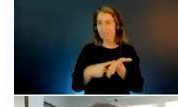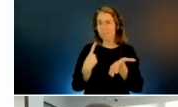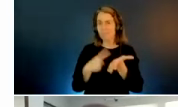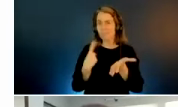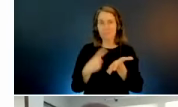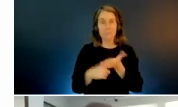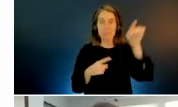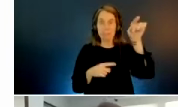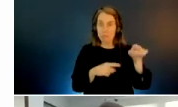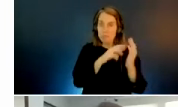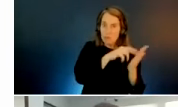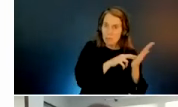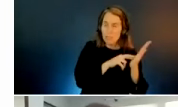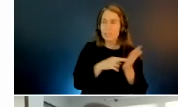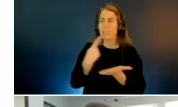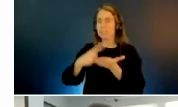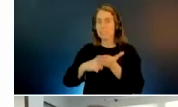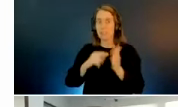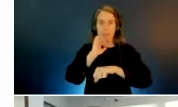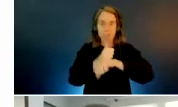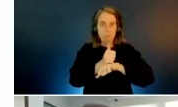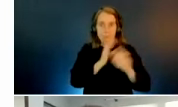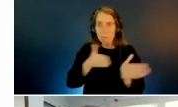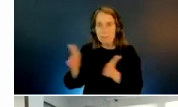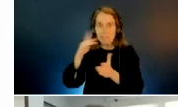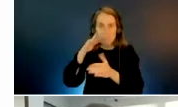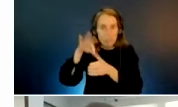registration we can talk through your voting plan where your precinct is how you think you're gonna